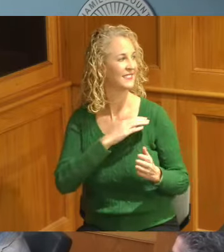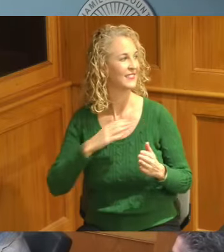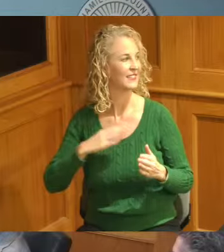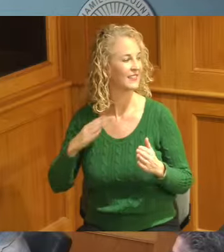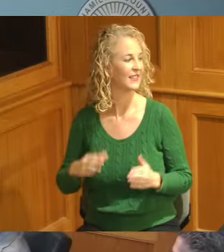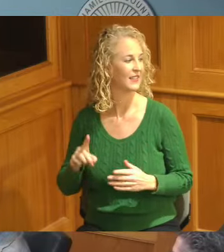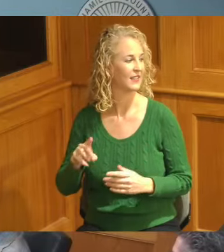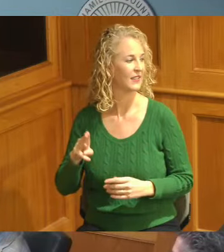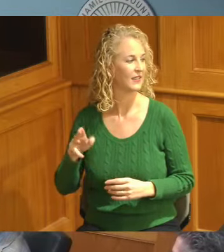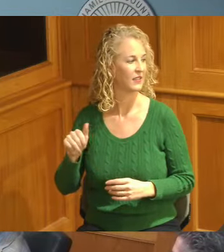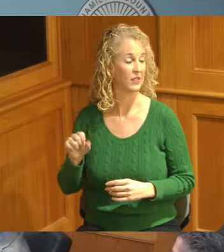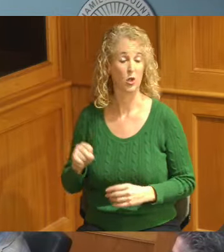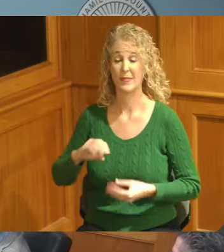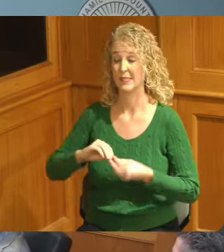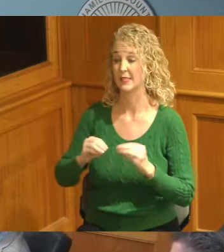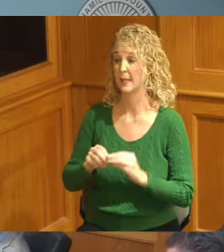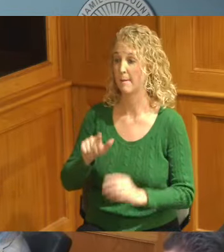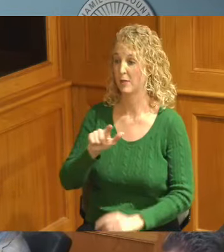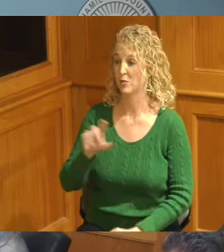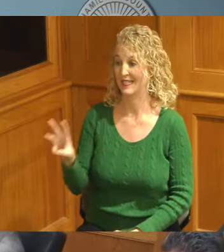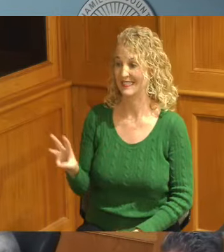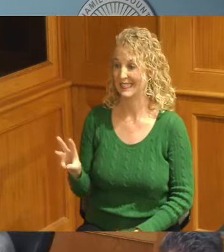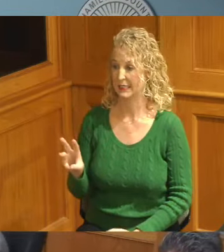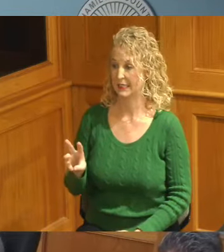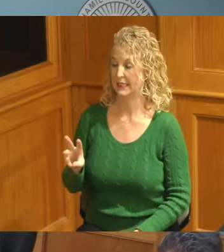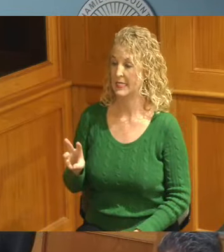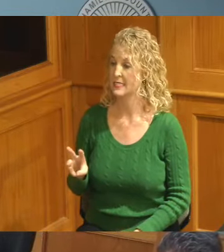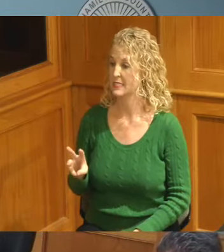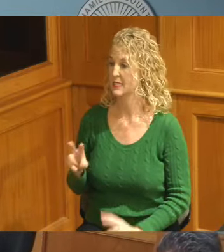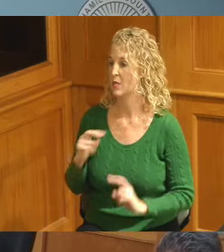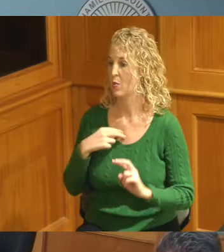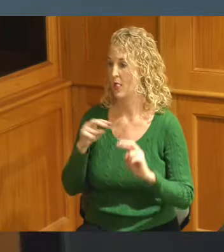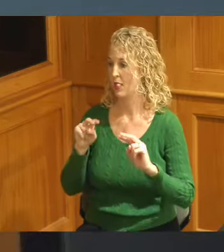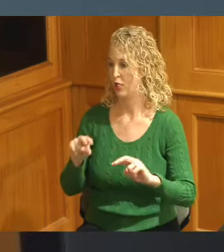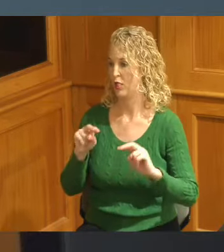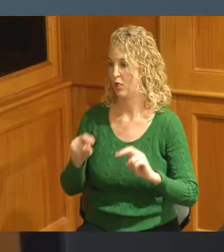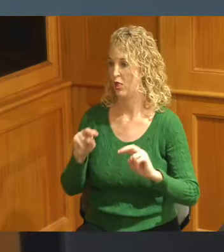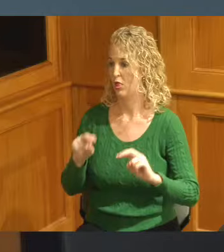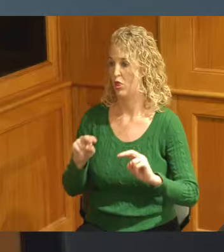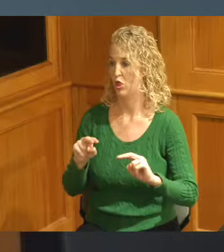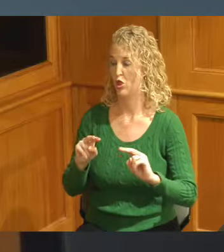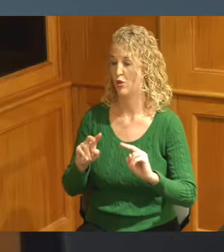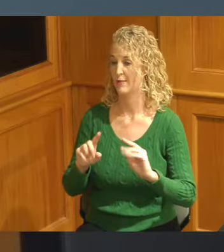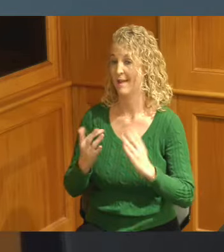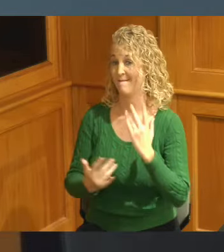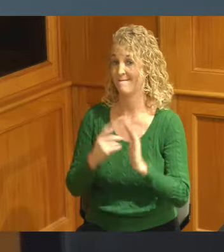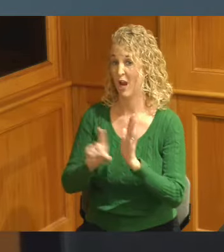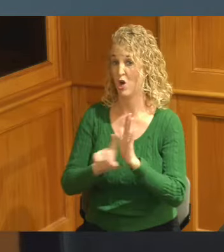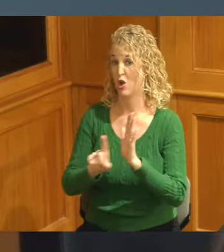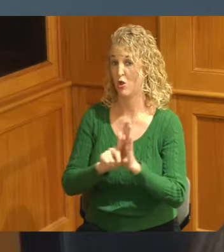just wanted to bring up item 26. as we look at the fire alarm system replacement, it's just,